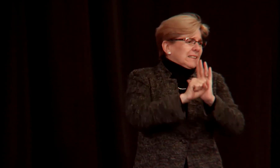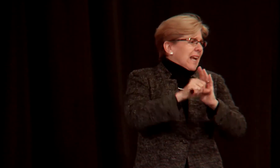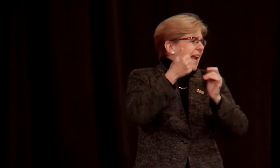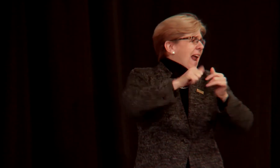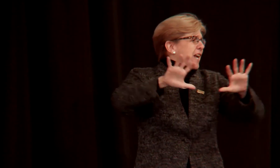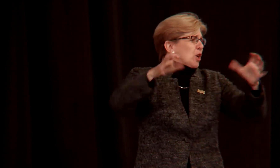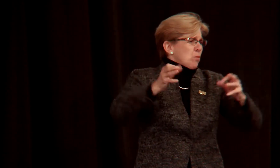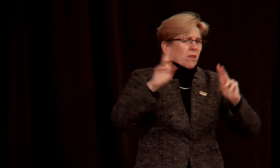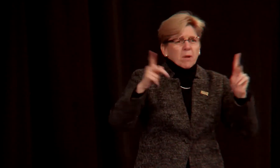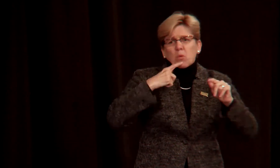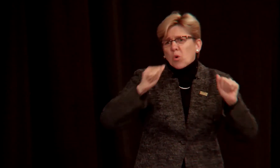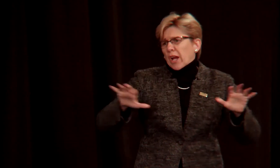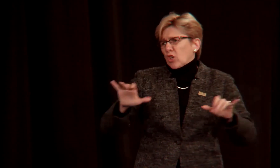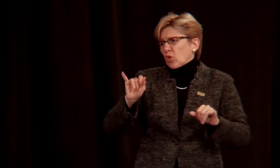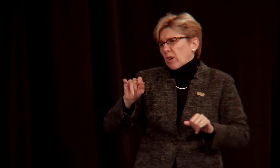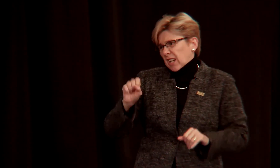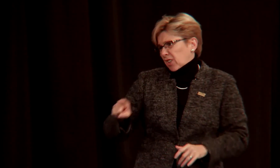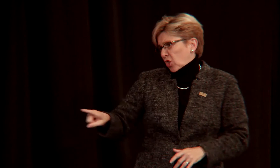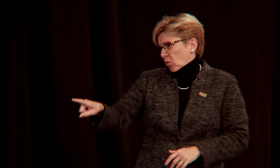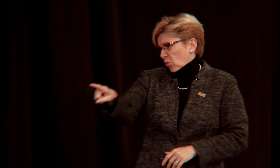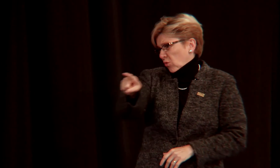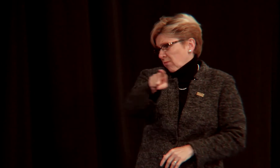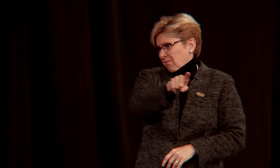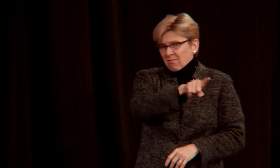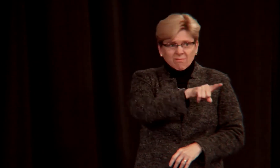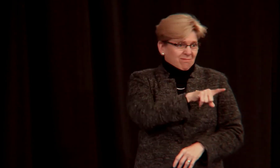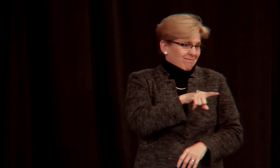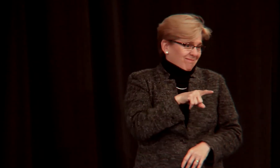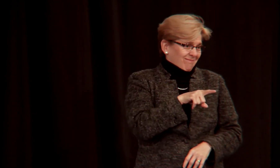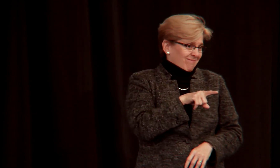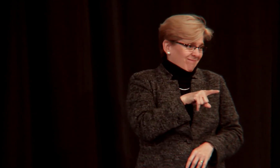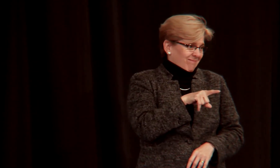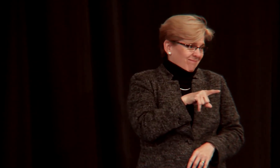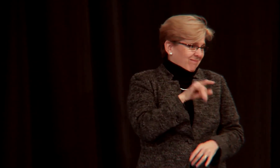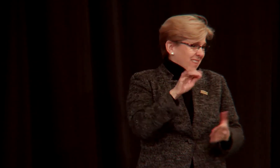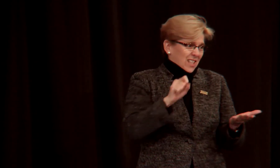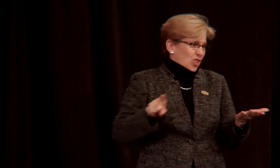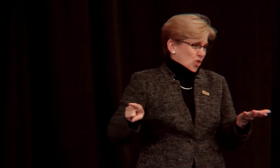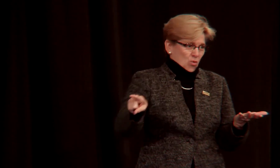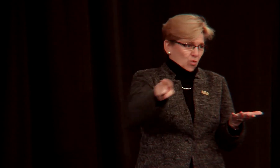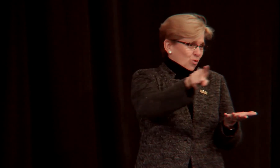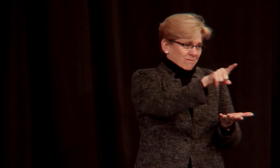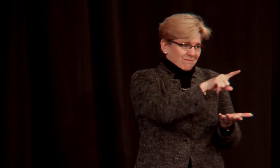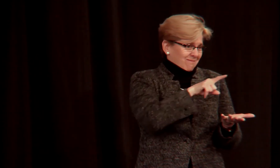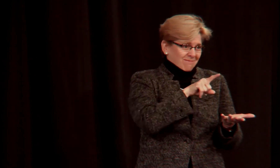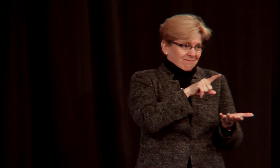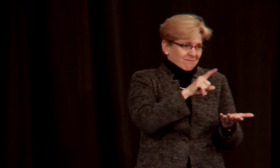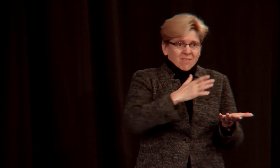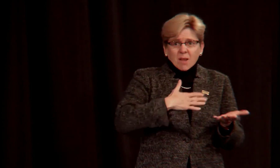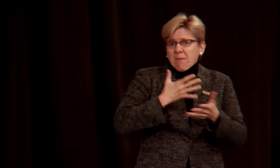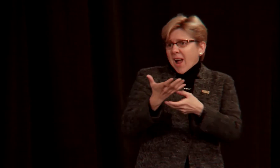and if there is any state or group of people who can do it, it it is you. It is you.